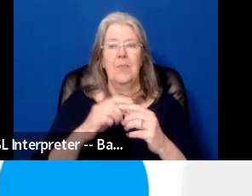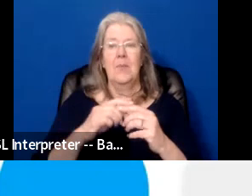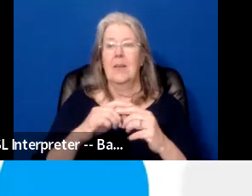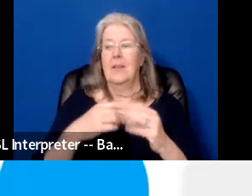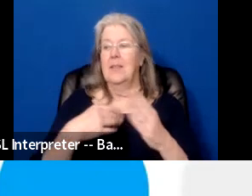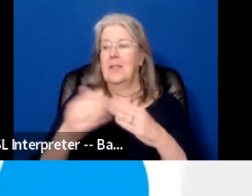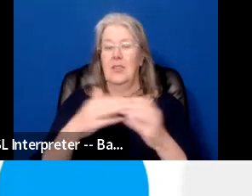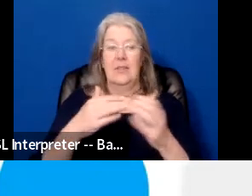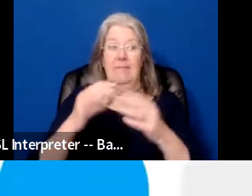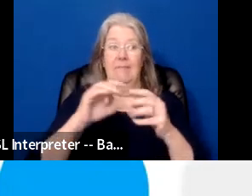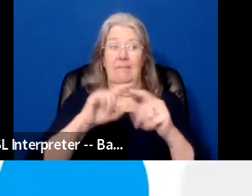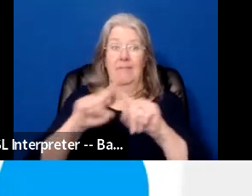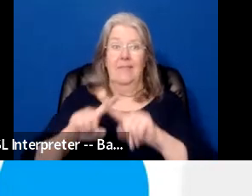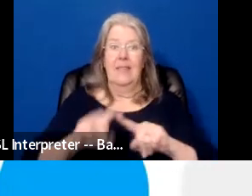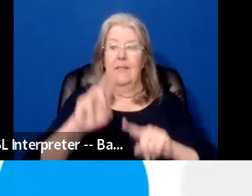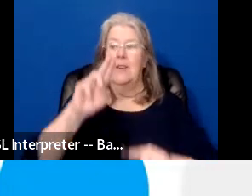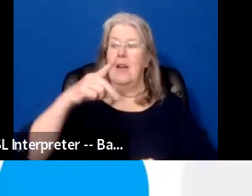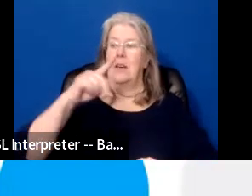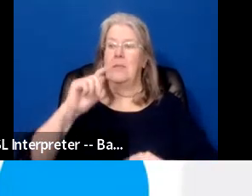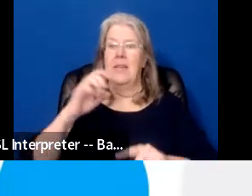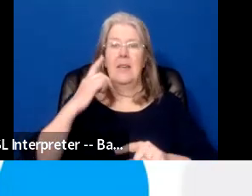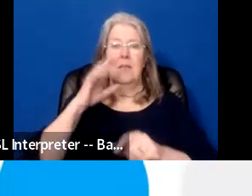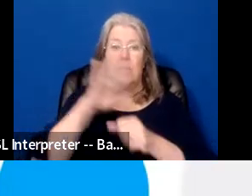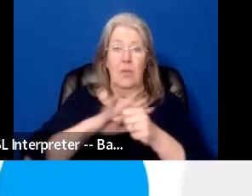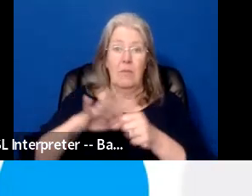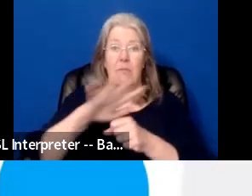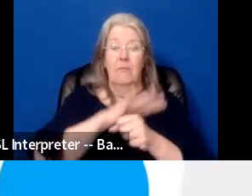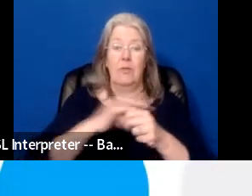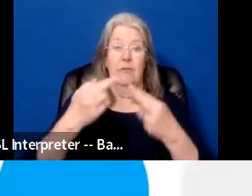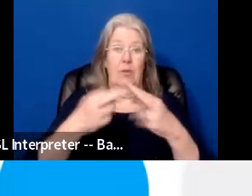in the region and also, we would encourage you to